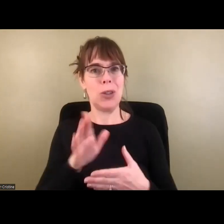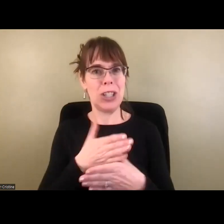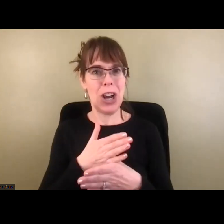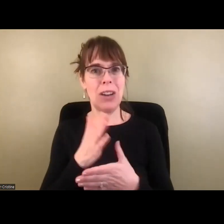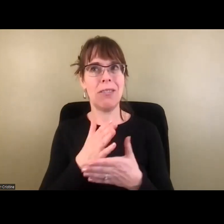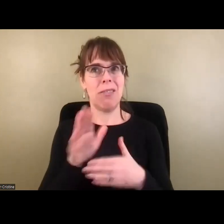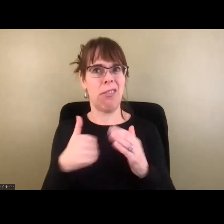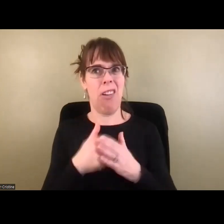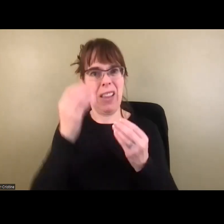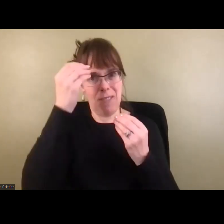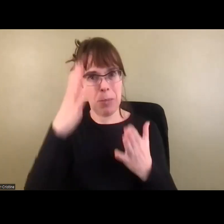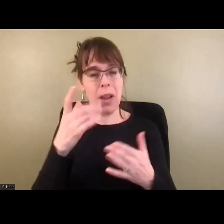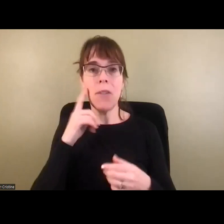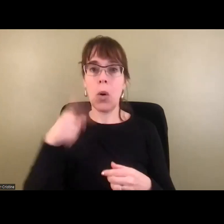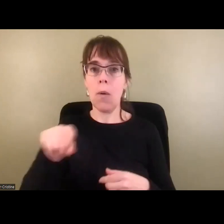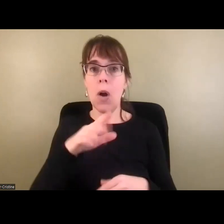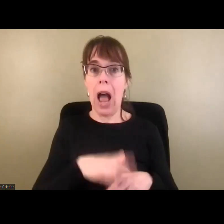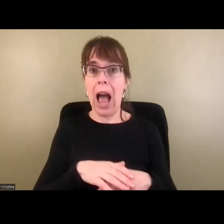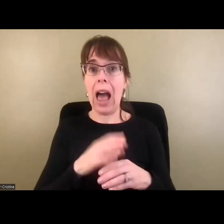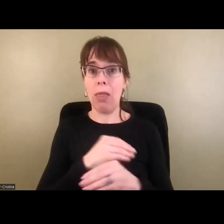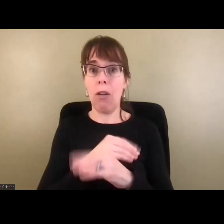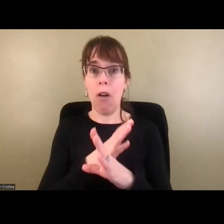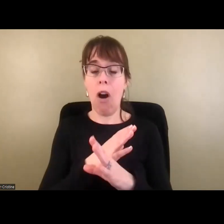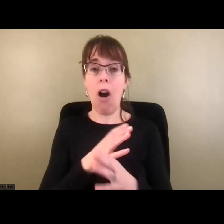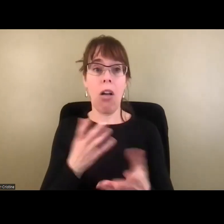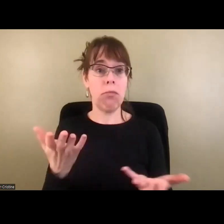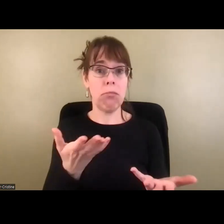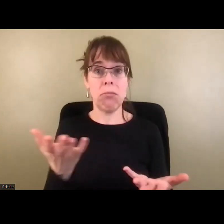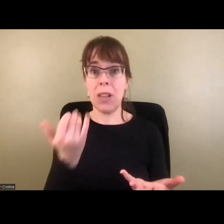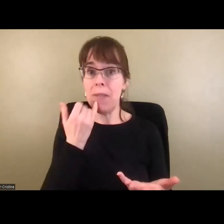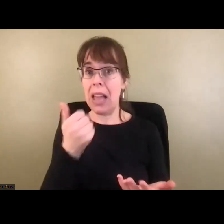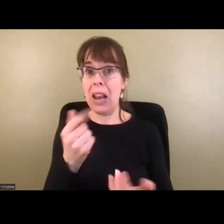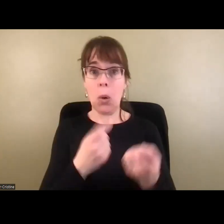So for folks who are on the call, if you have questions for Amanda, maybe you have